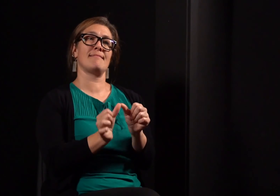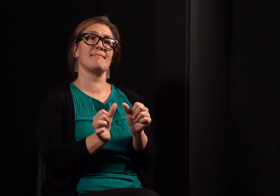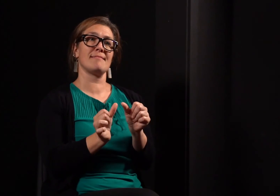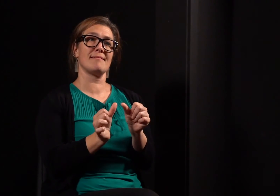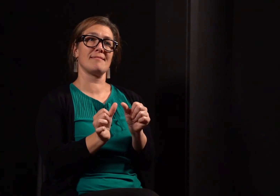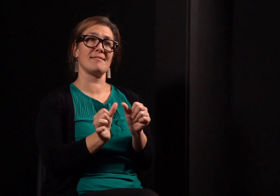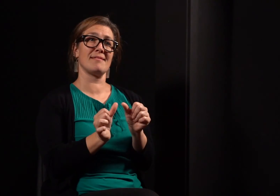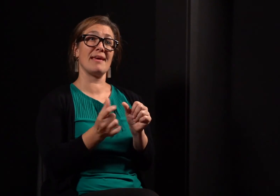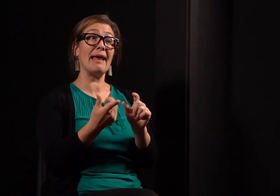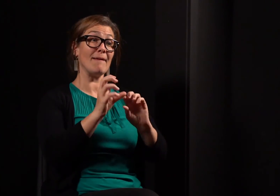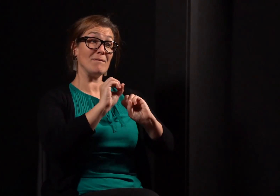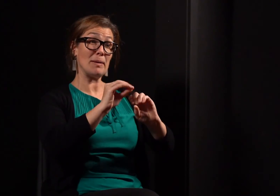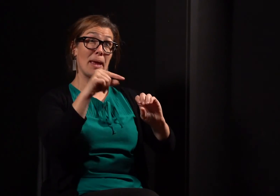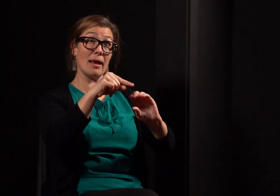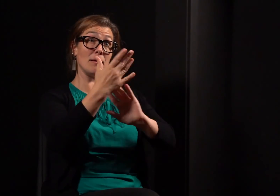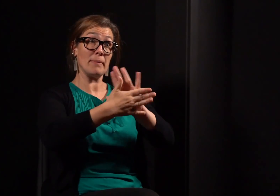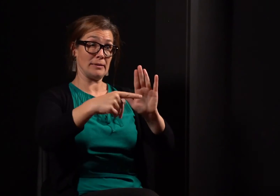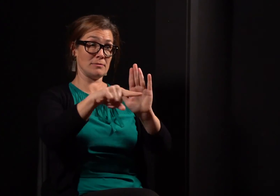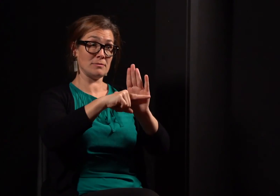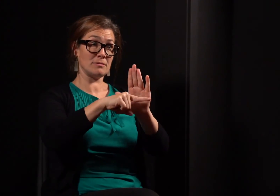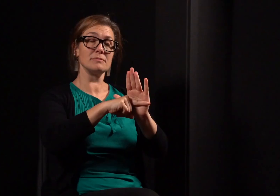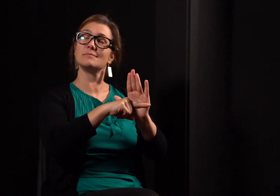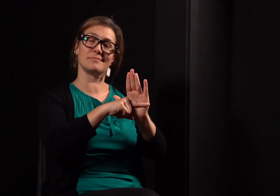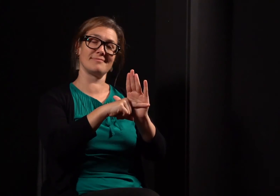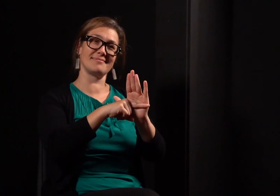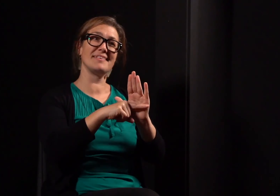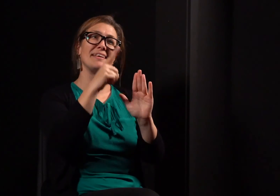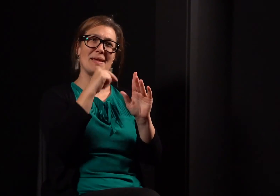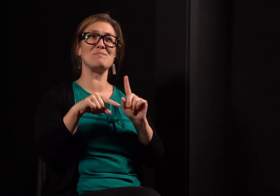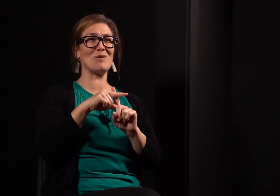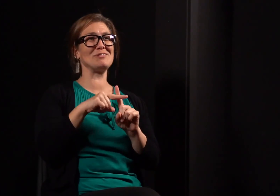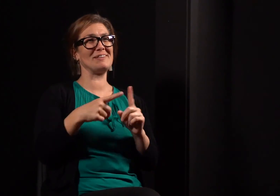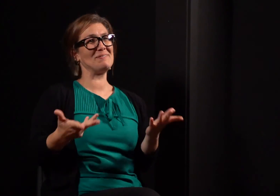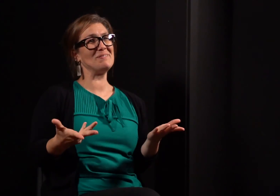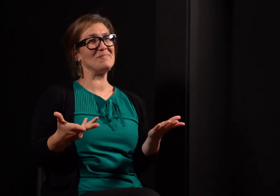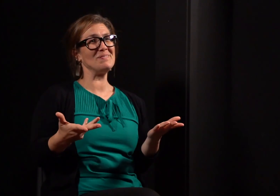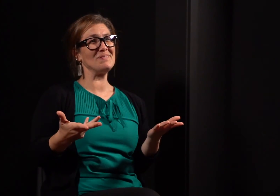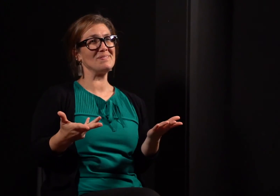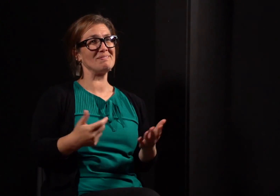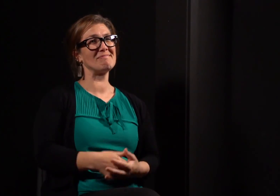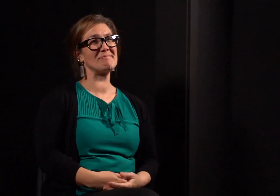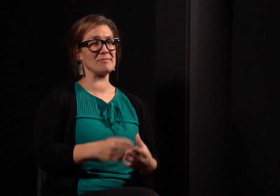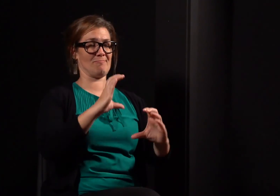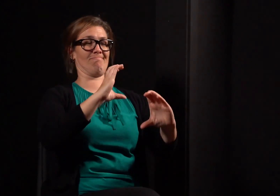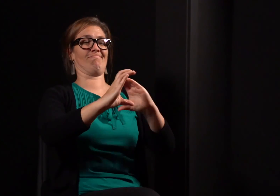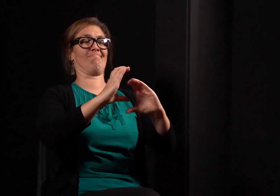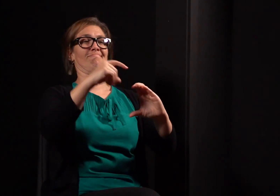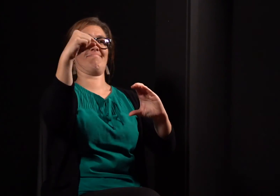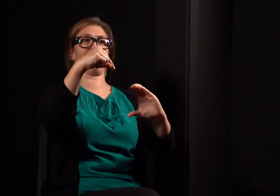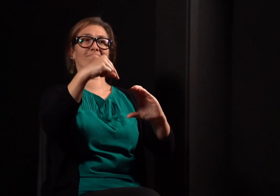The more specific examples you have, the better and feedback isn't always negative, we also need some positive feedback as well